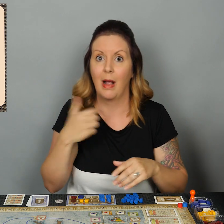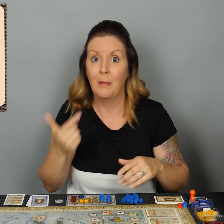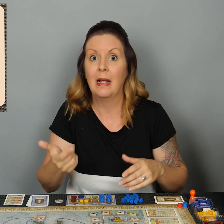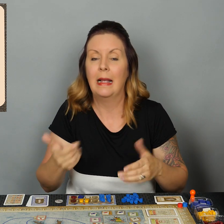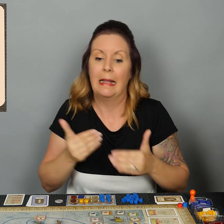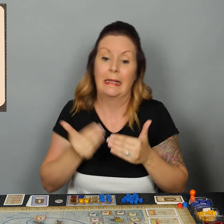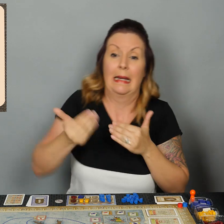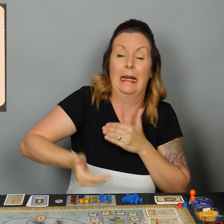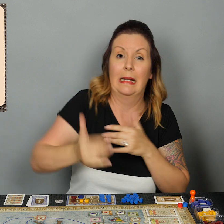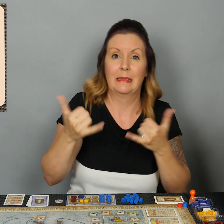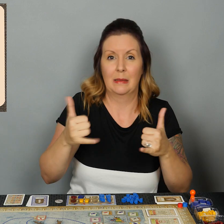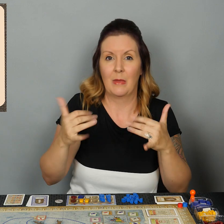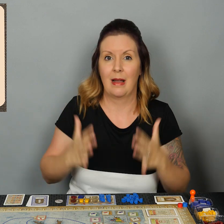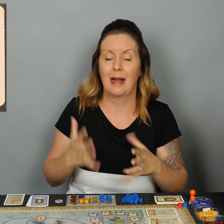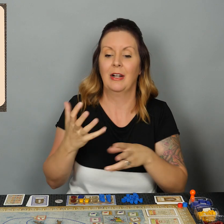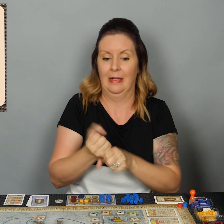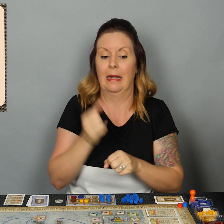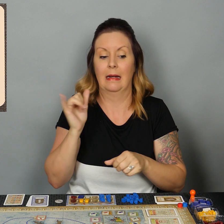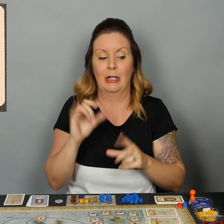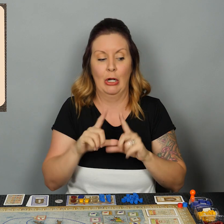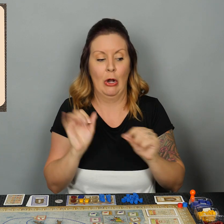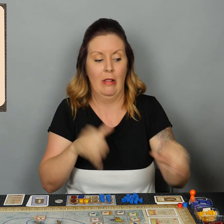get that card next).